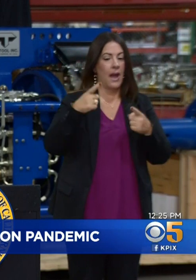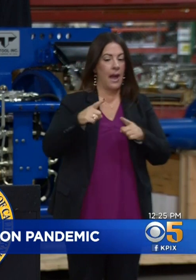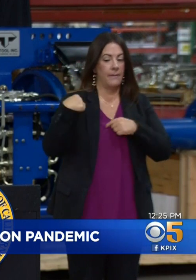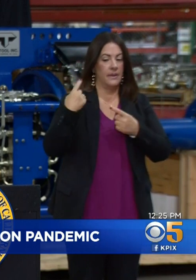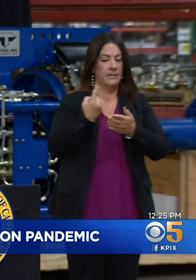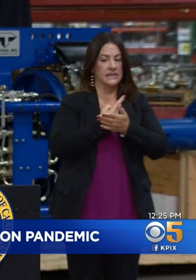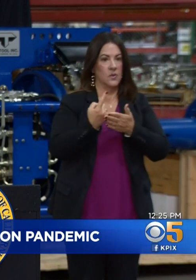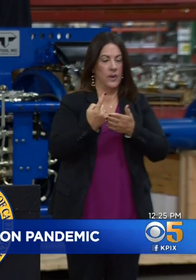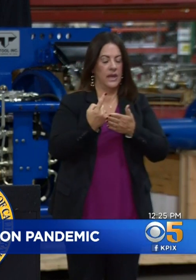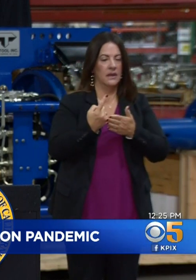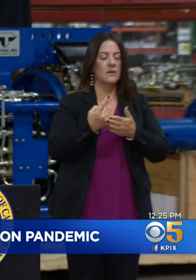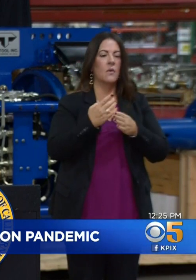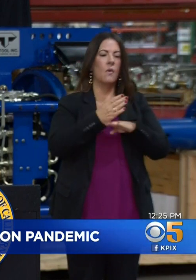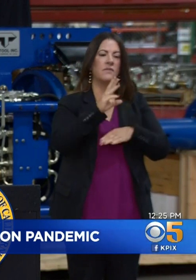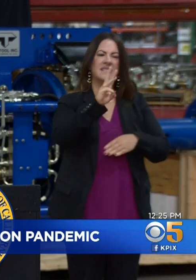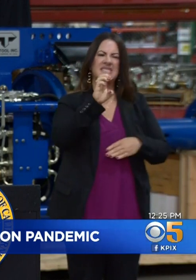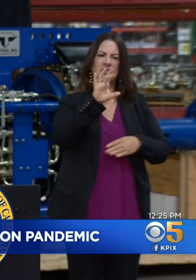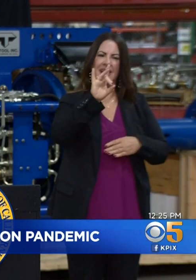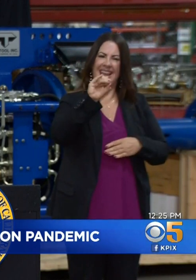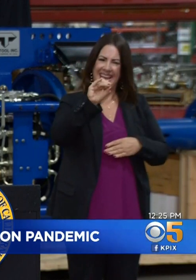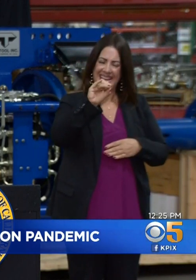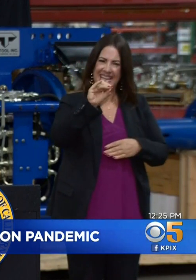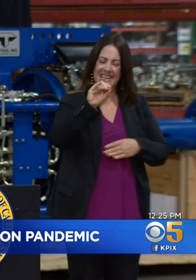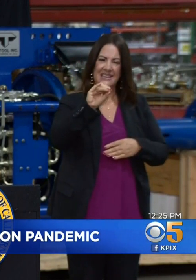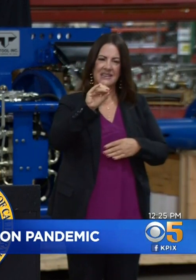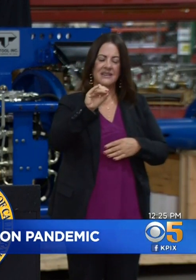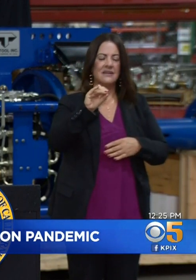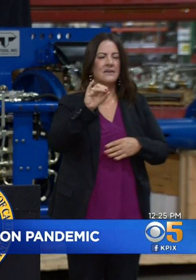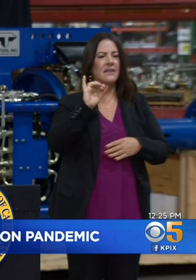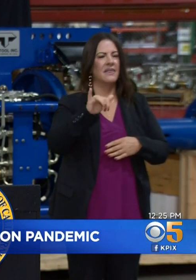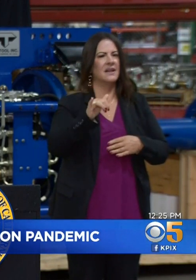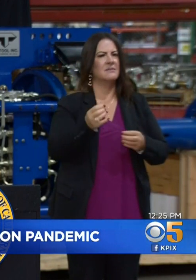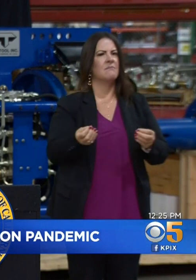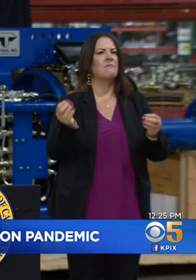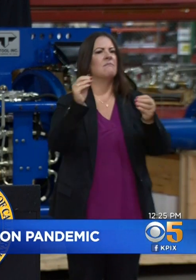INDICATORS THAT MAKE US